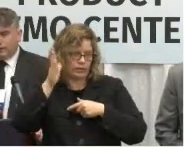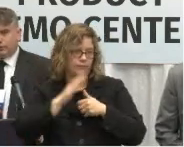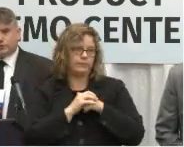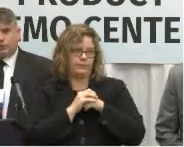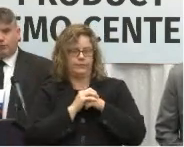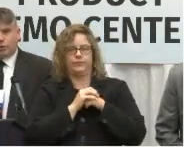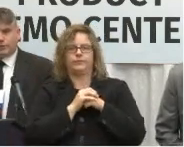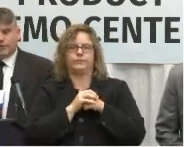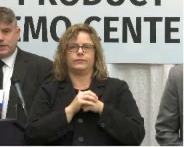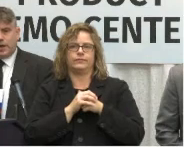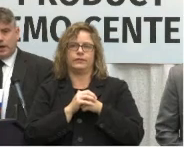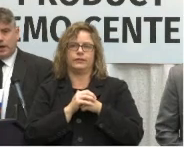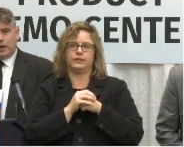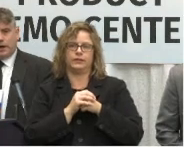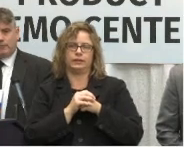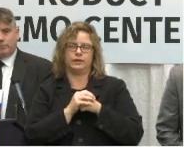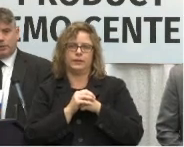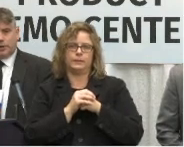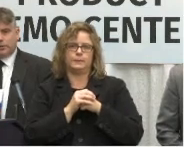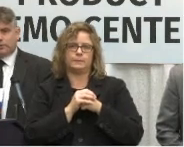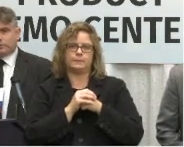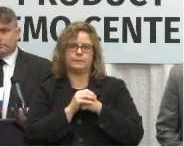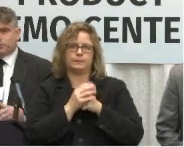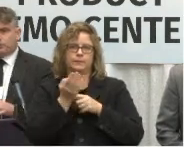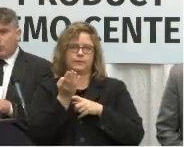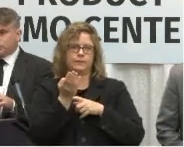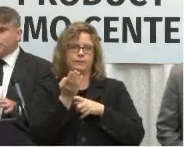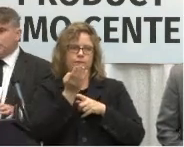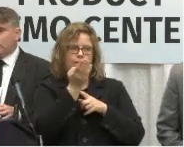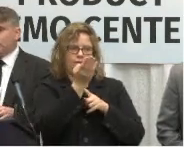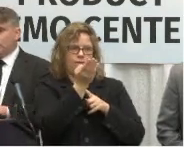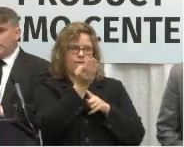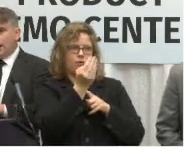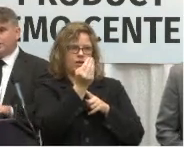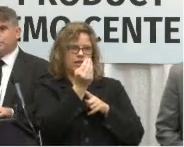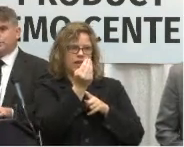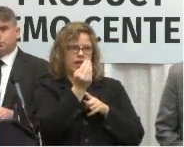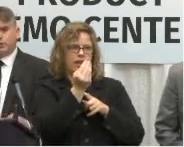There's 14 false color options within the unit itself